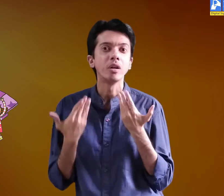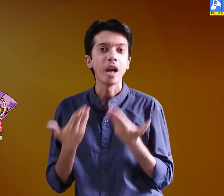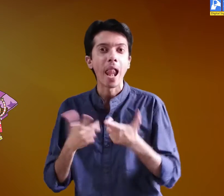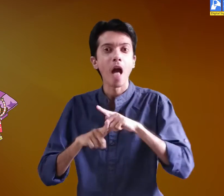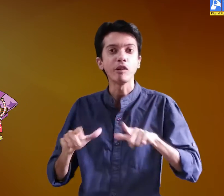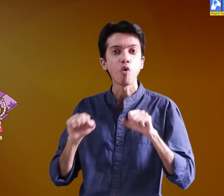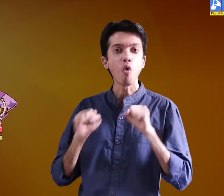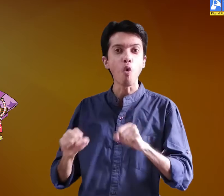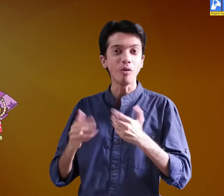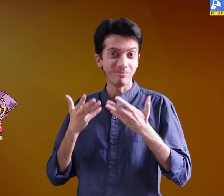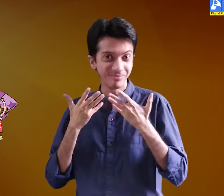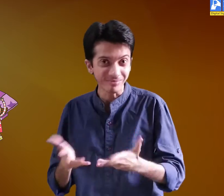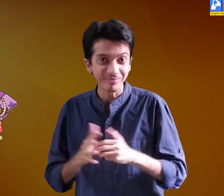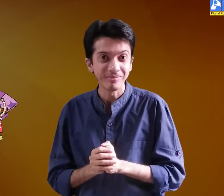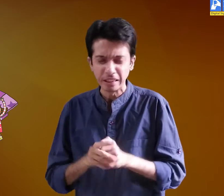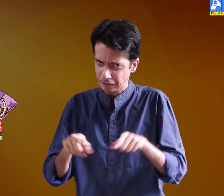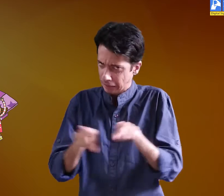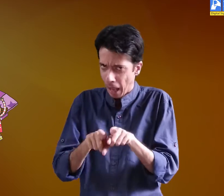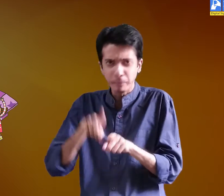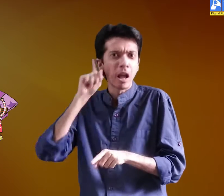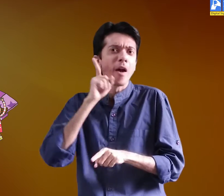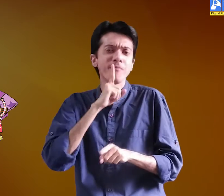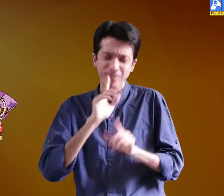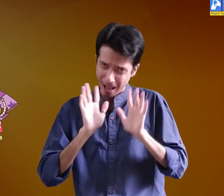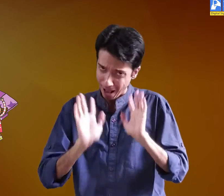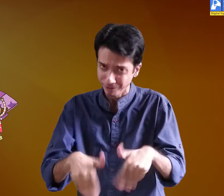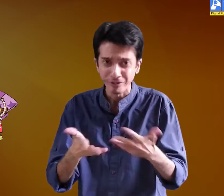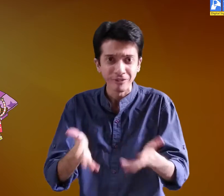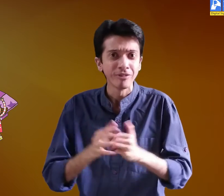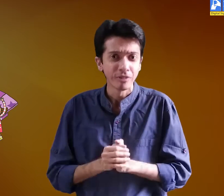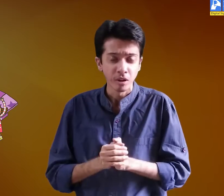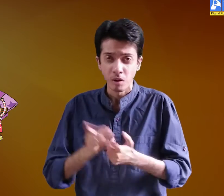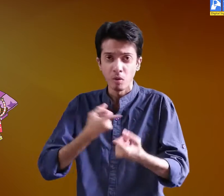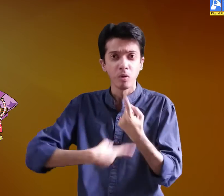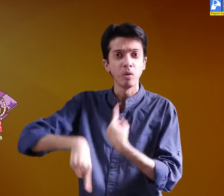this is bilingualism when a child has ability to use two languages same with the